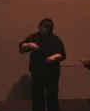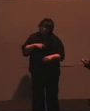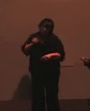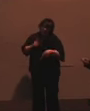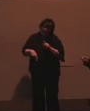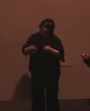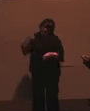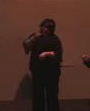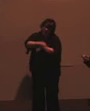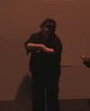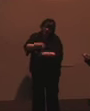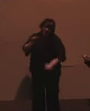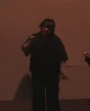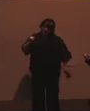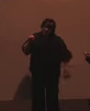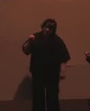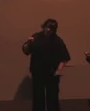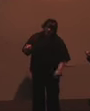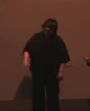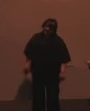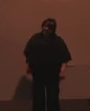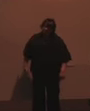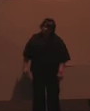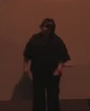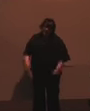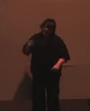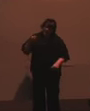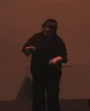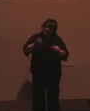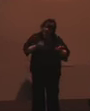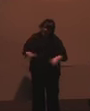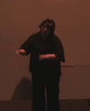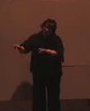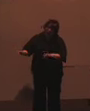If you play on it, you're just playing on it.